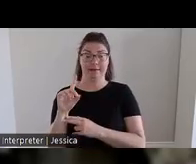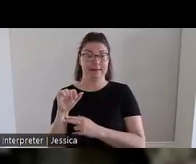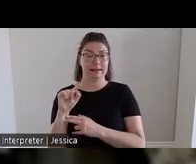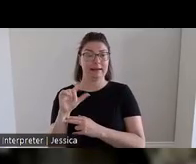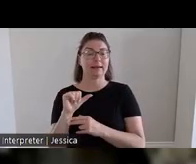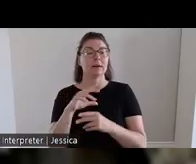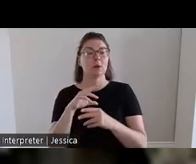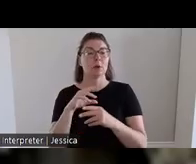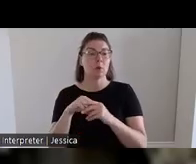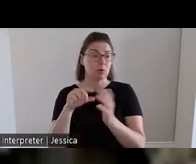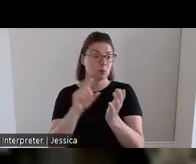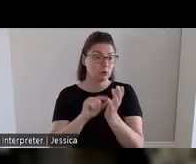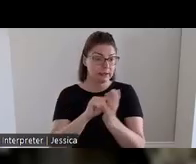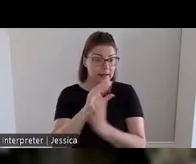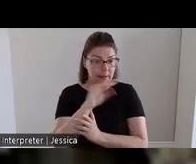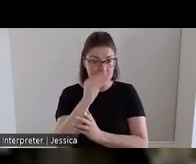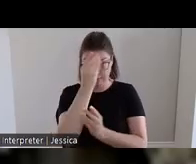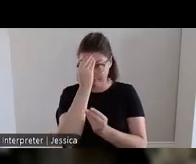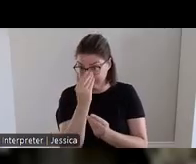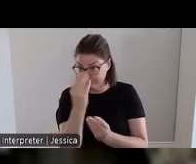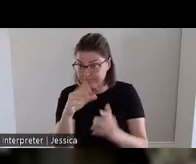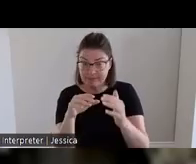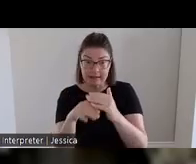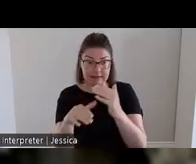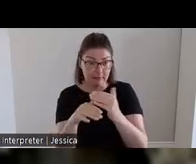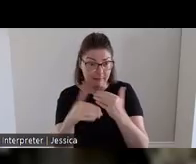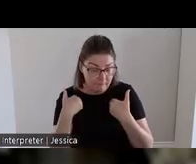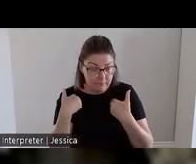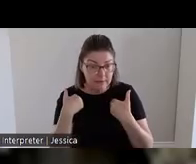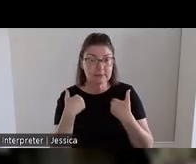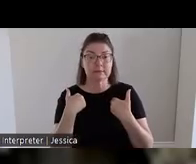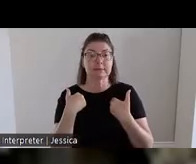publishers can disclose the accessibility of their publications, and so if you have purchasing